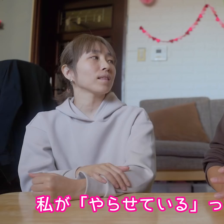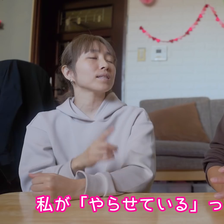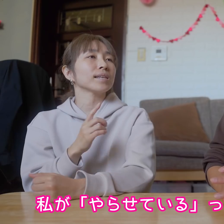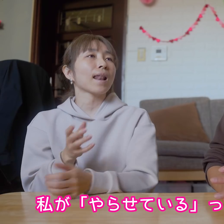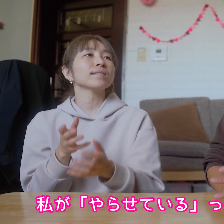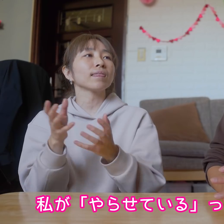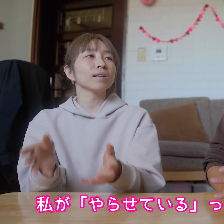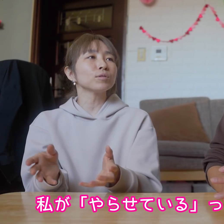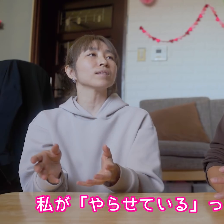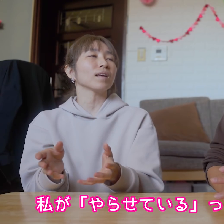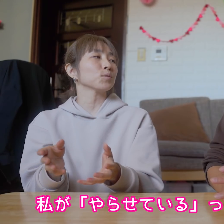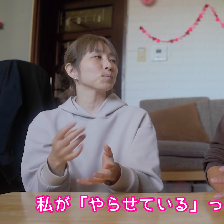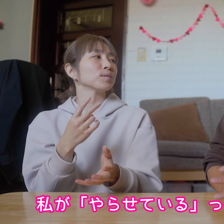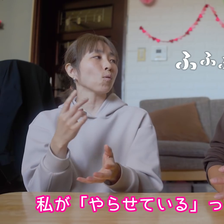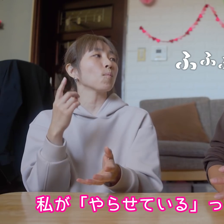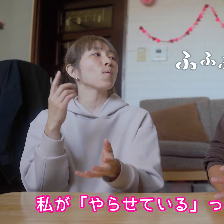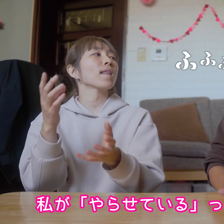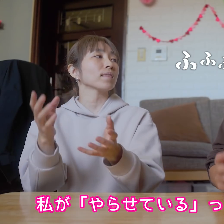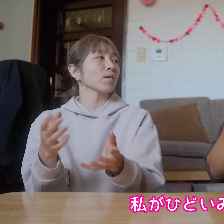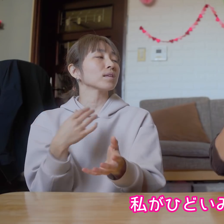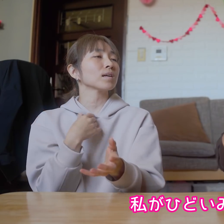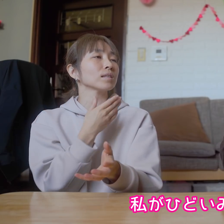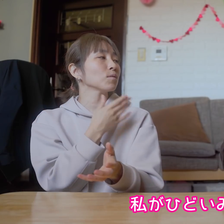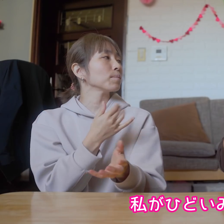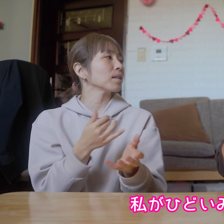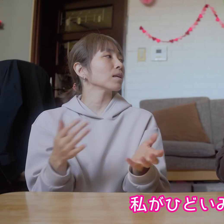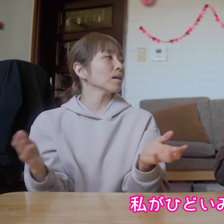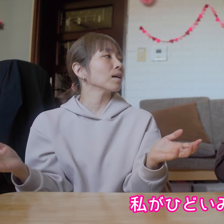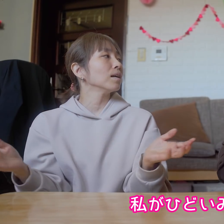(Mom)They would think that I was making him do it. It made me look like a horrible person,